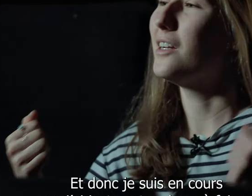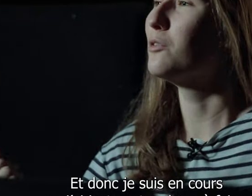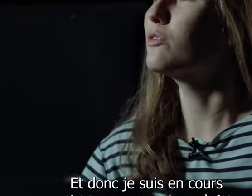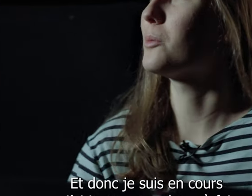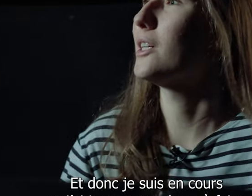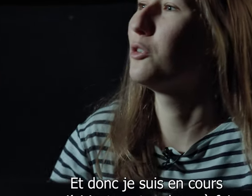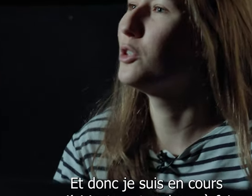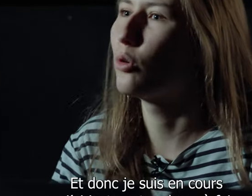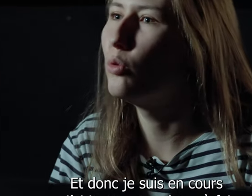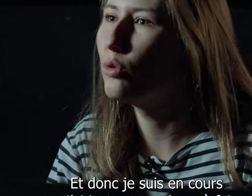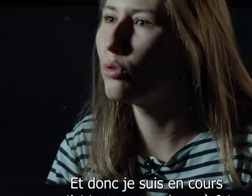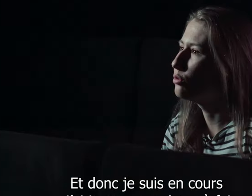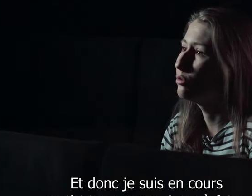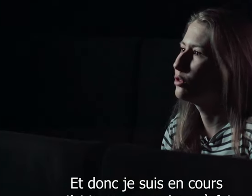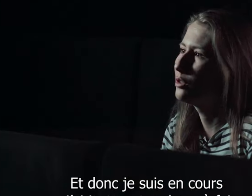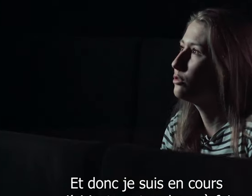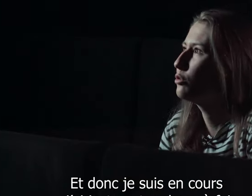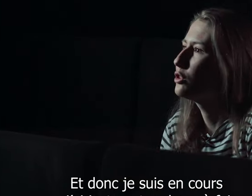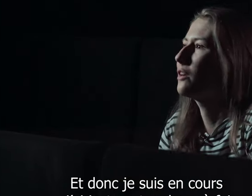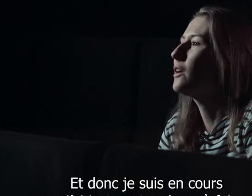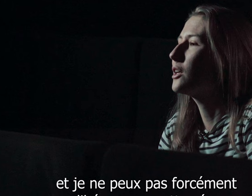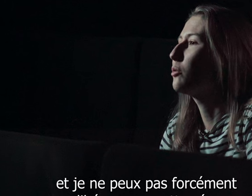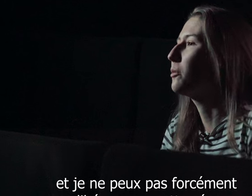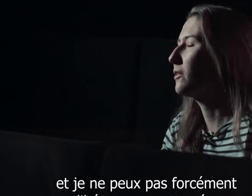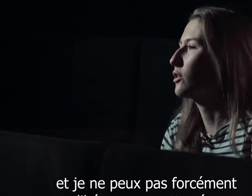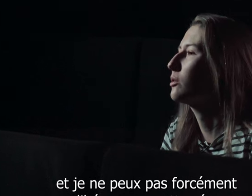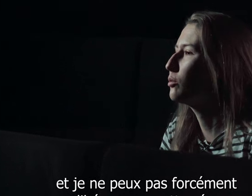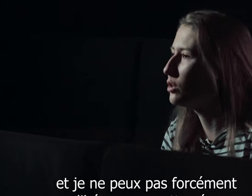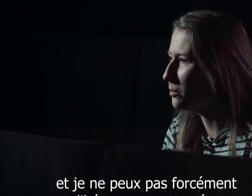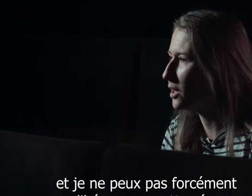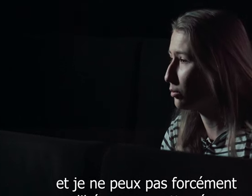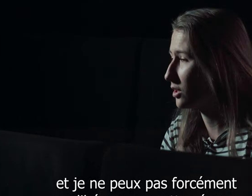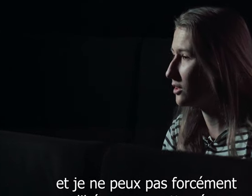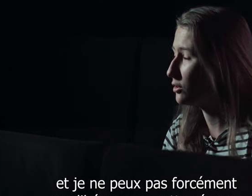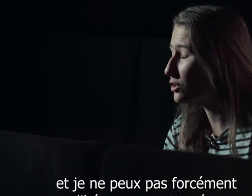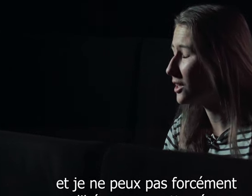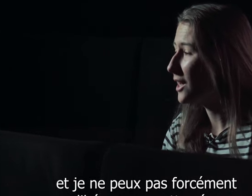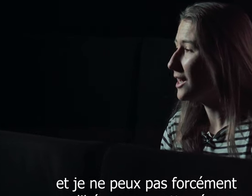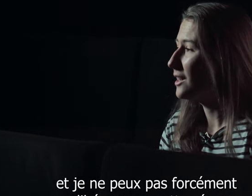And so I'm in class or I just have something else to do, and I can't necessarily free myself up for this session.